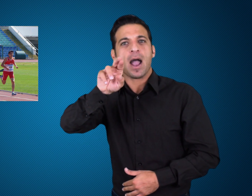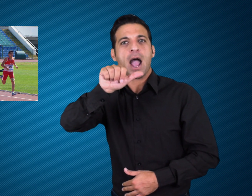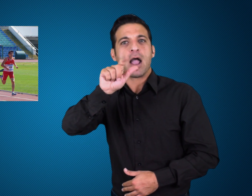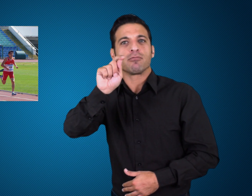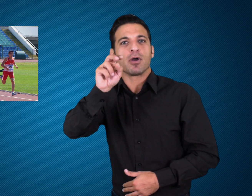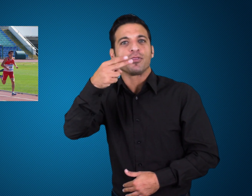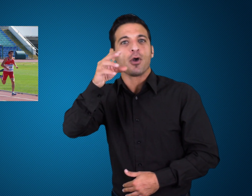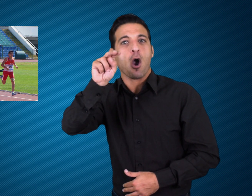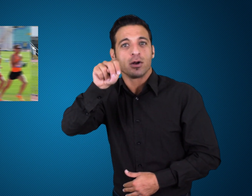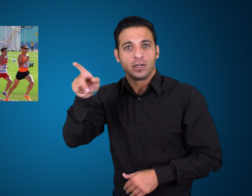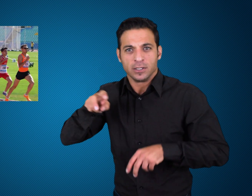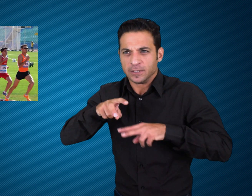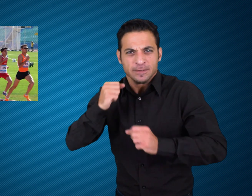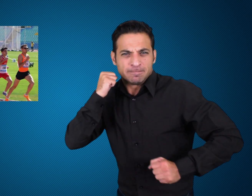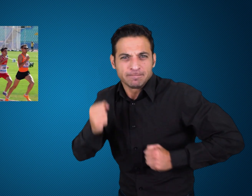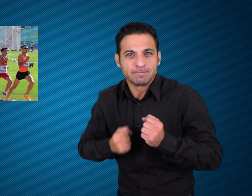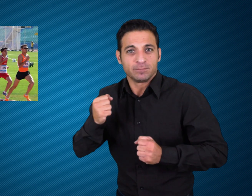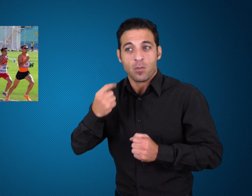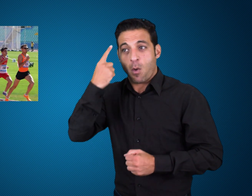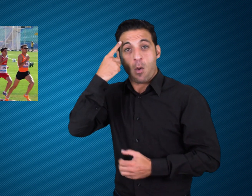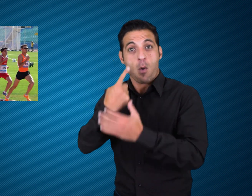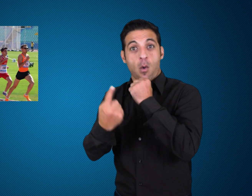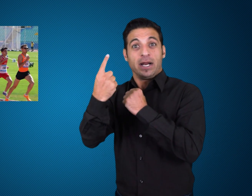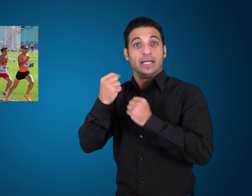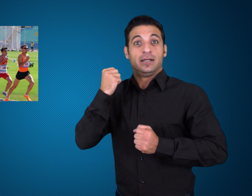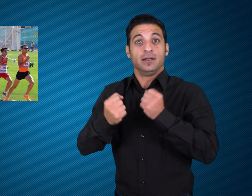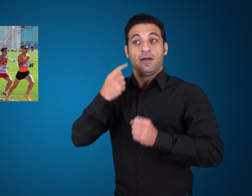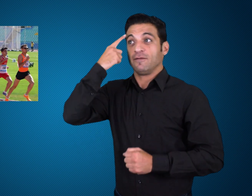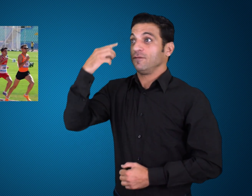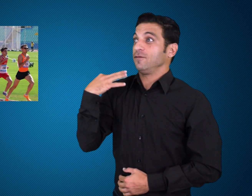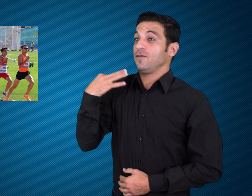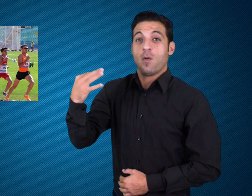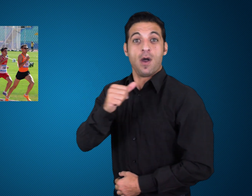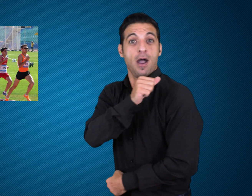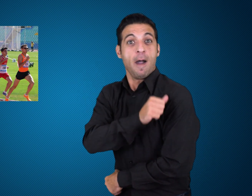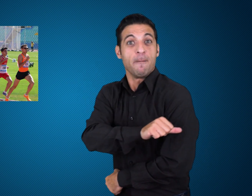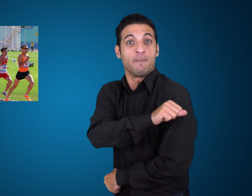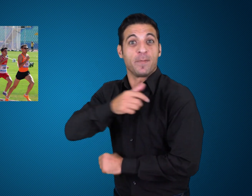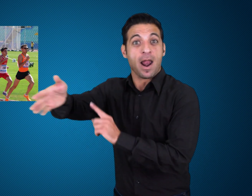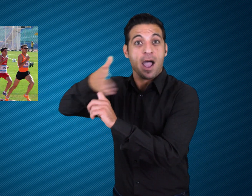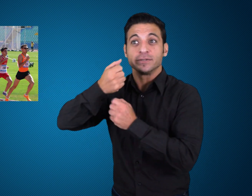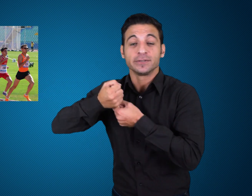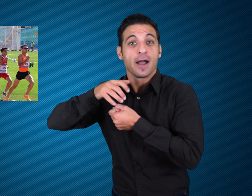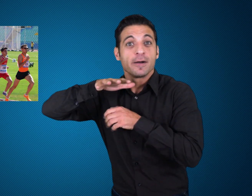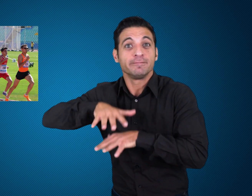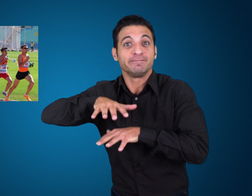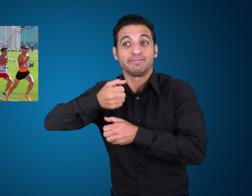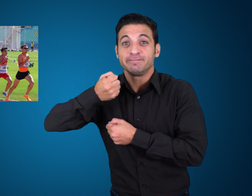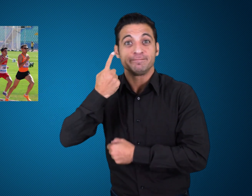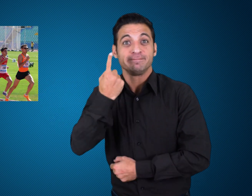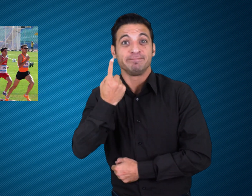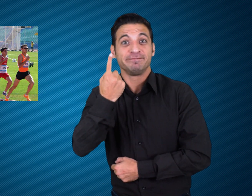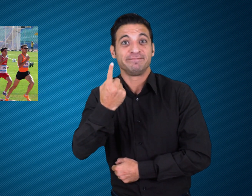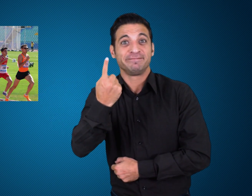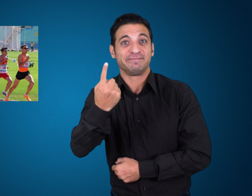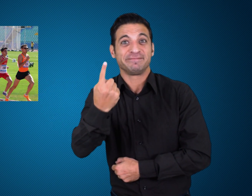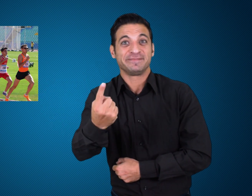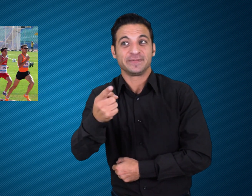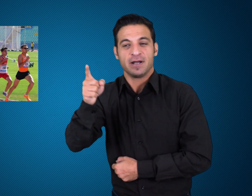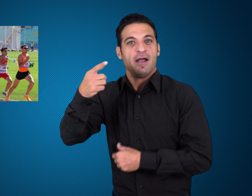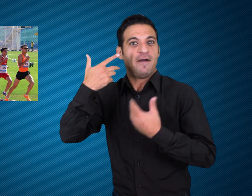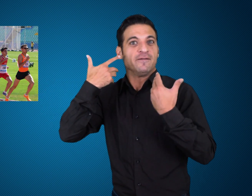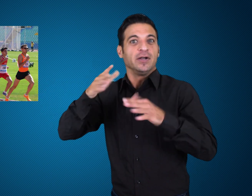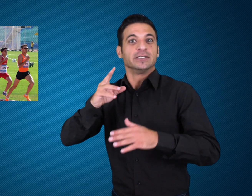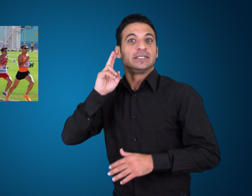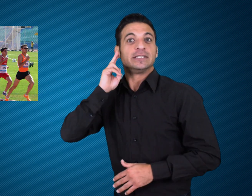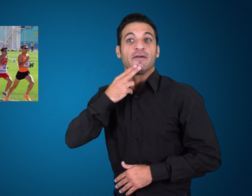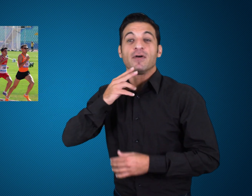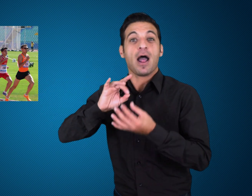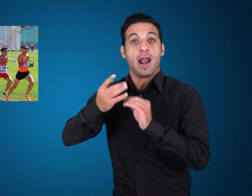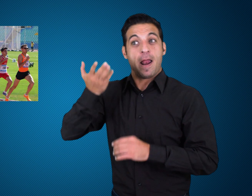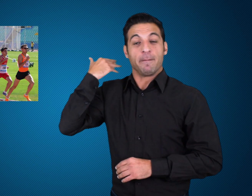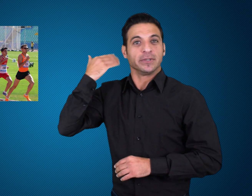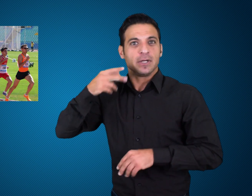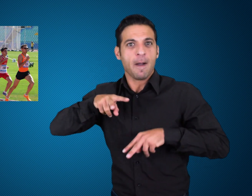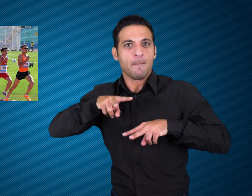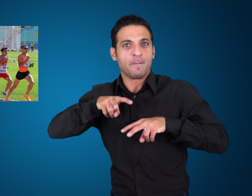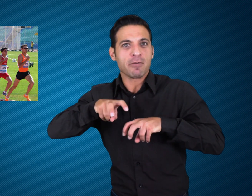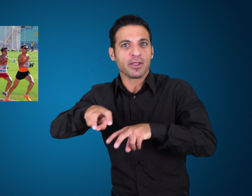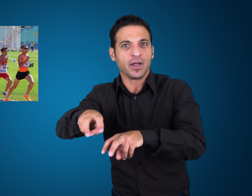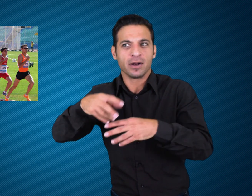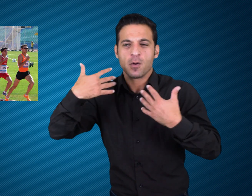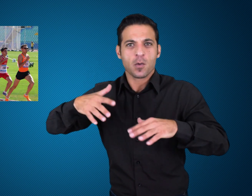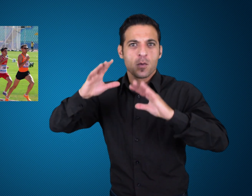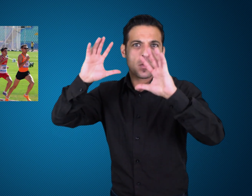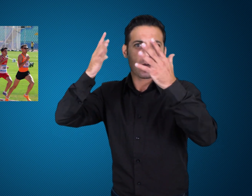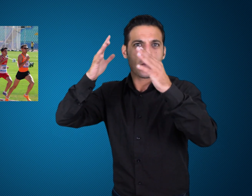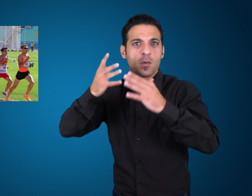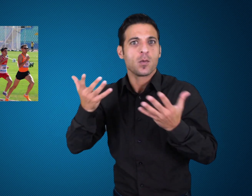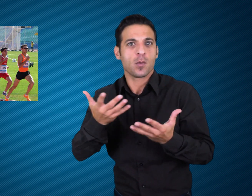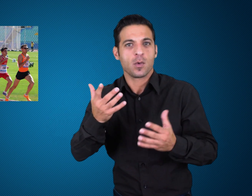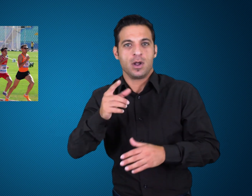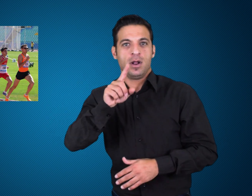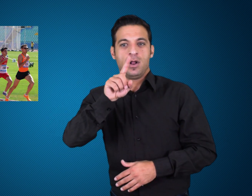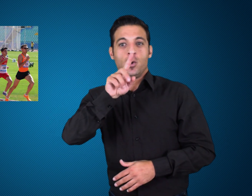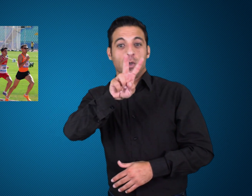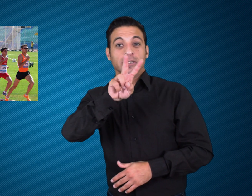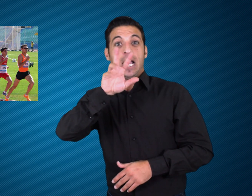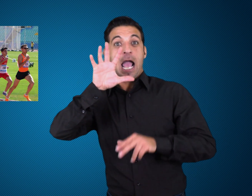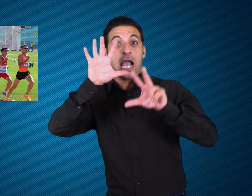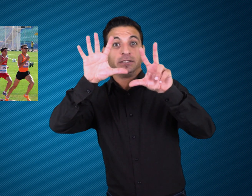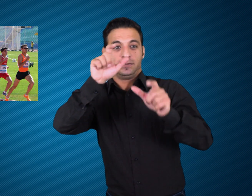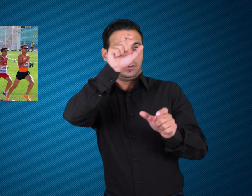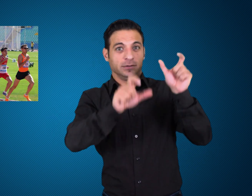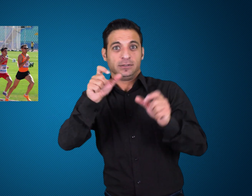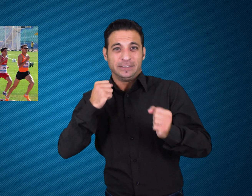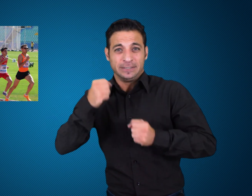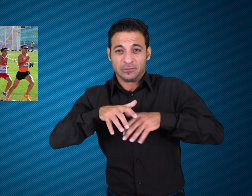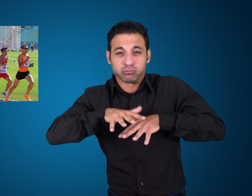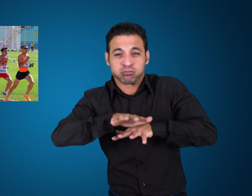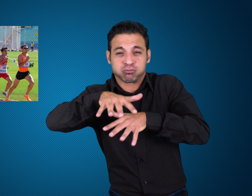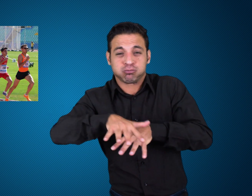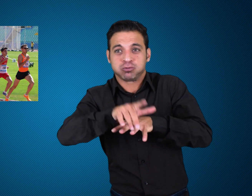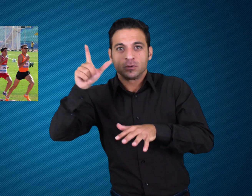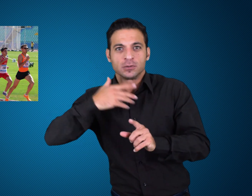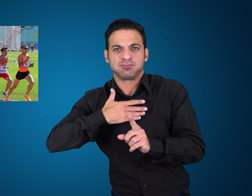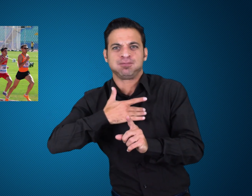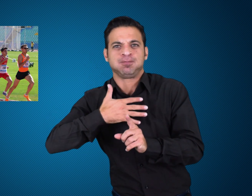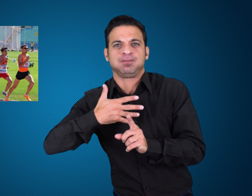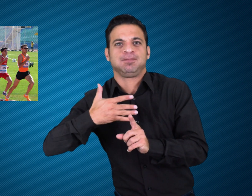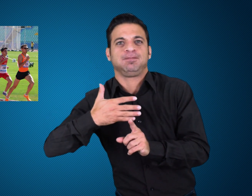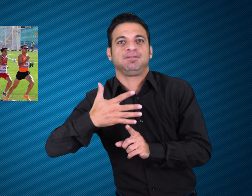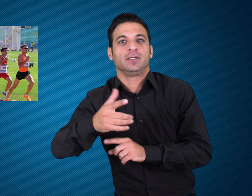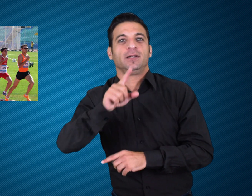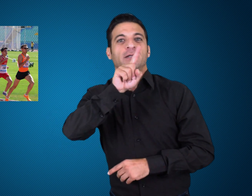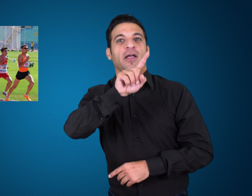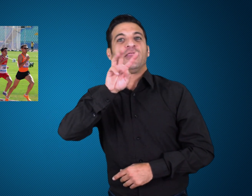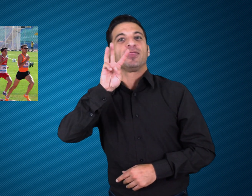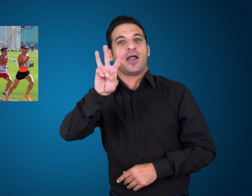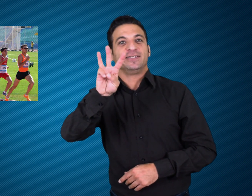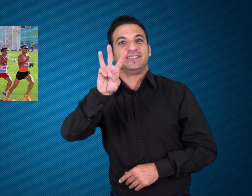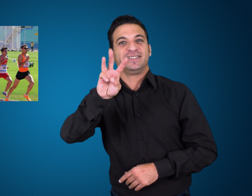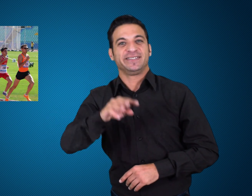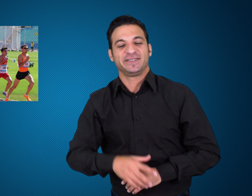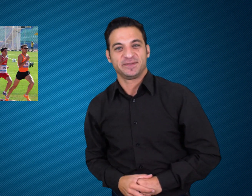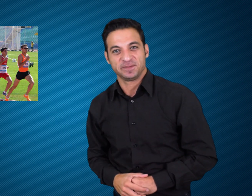placing 13th out of 28 runners.